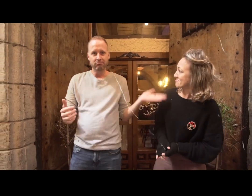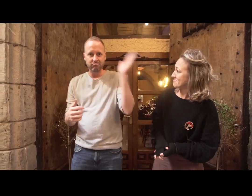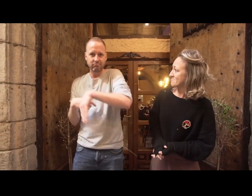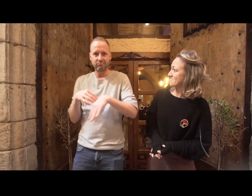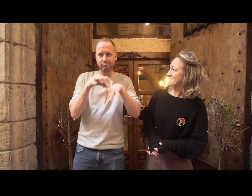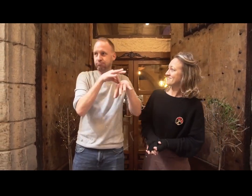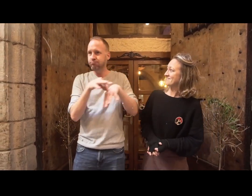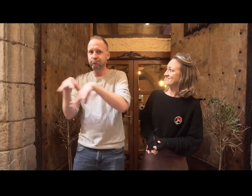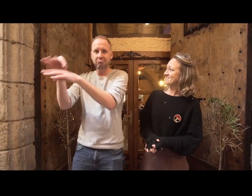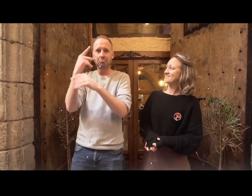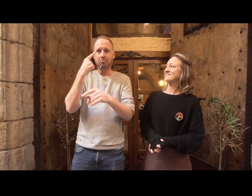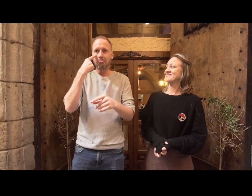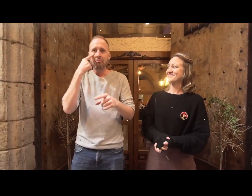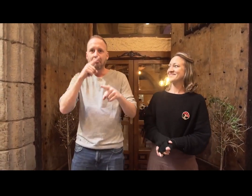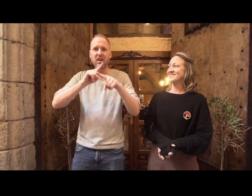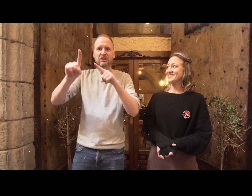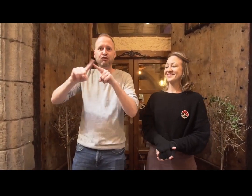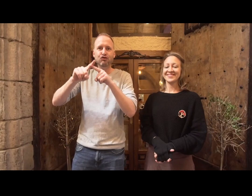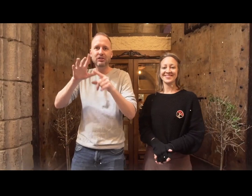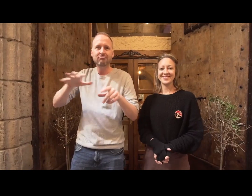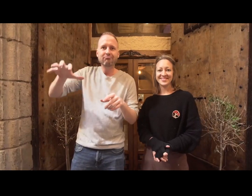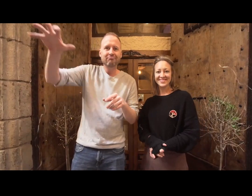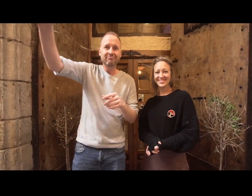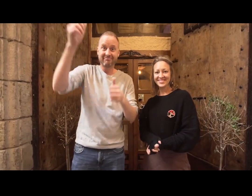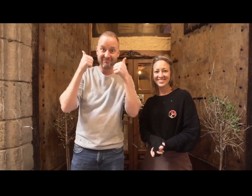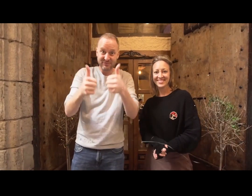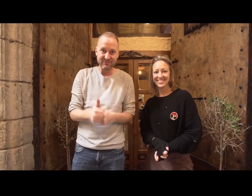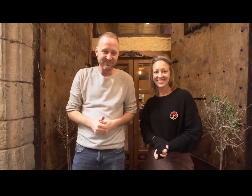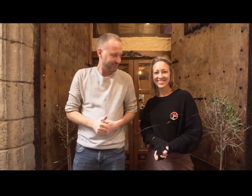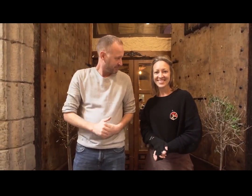Come with me guys I'm going to take you to go visit some places in the neighbourhood!